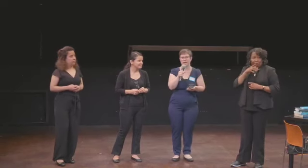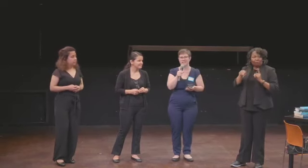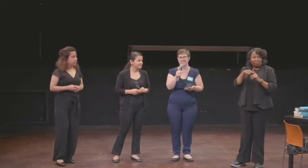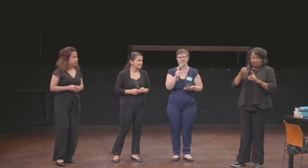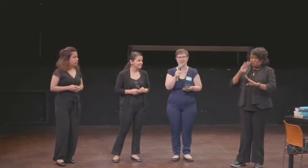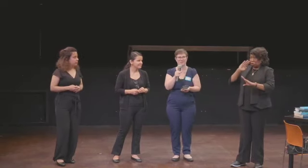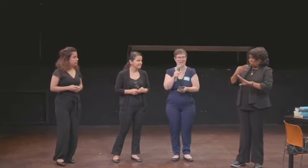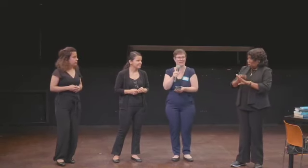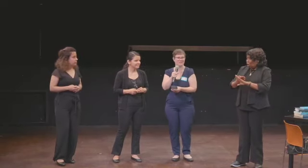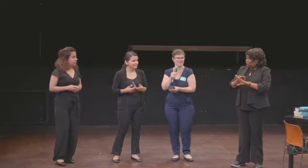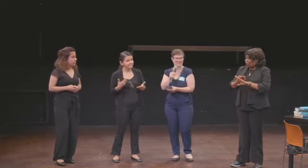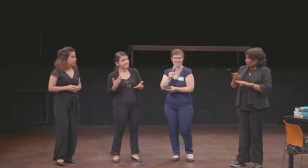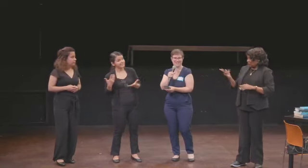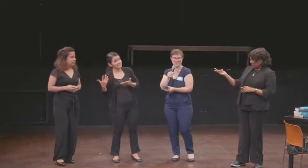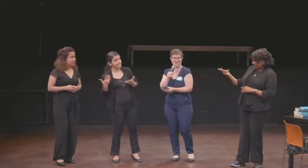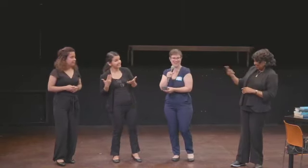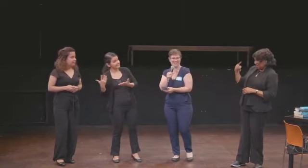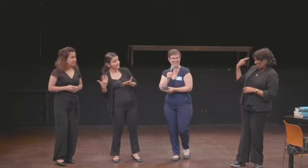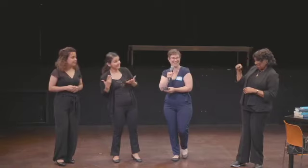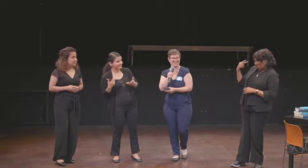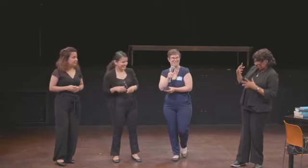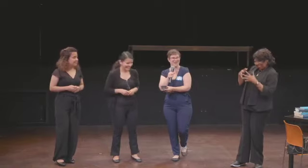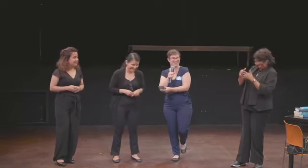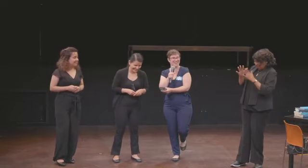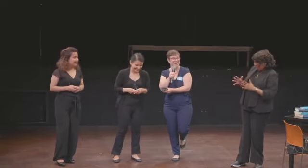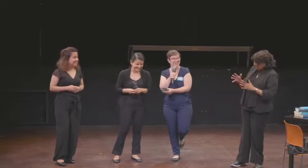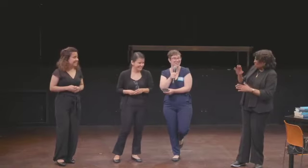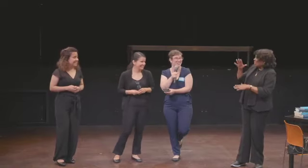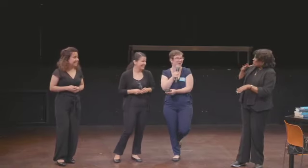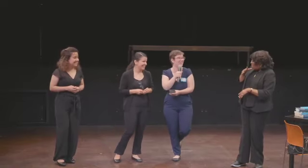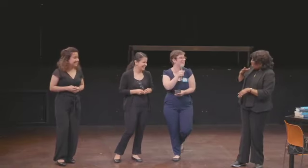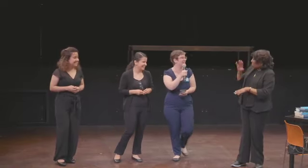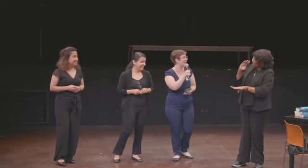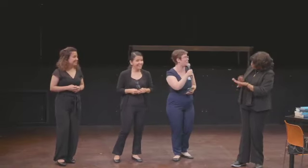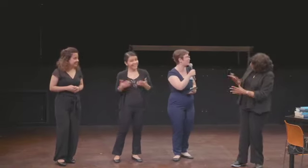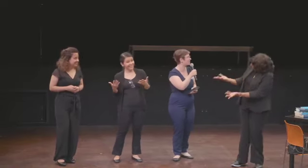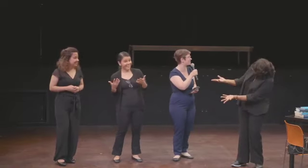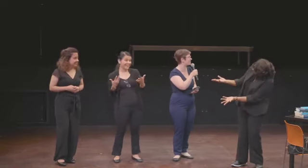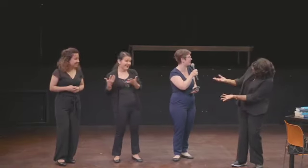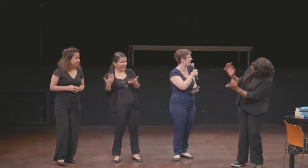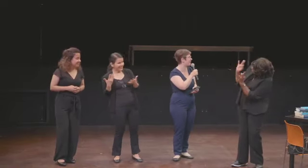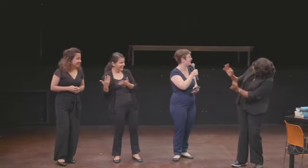and here we have two Mexican American mother-daughter duo, like how perfect is that?